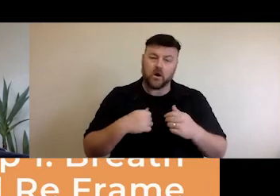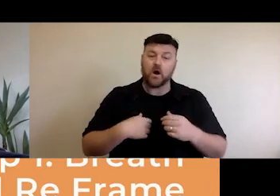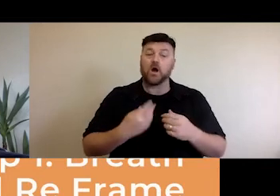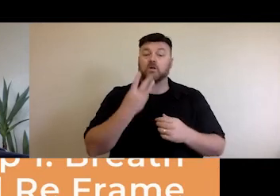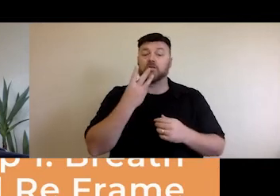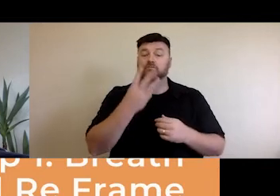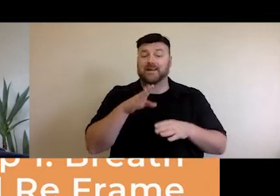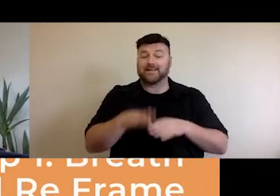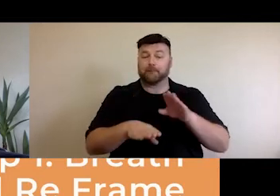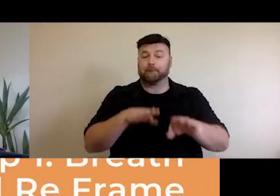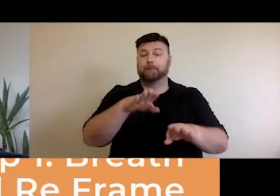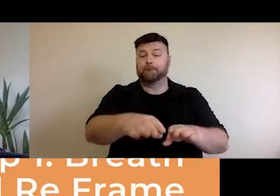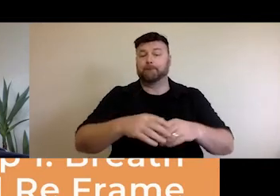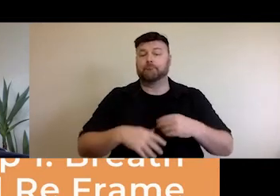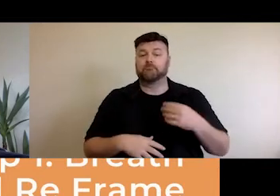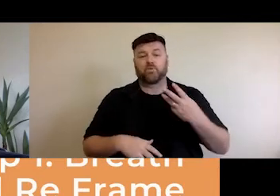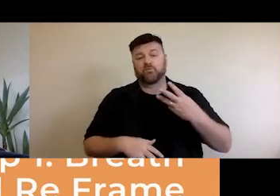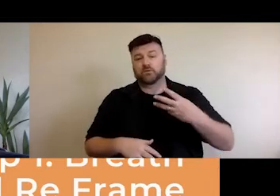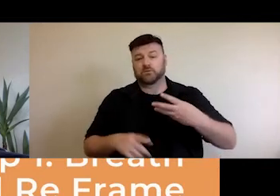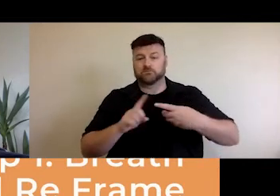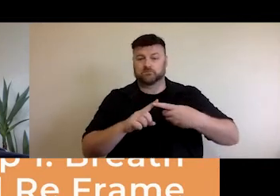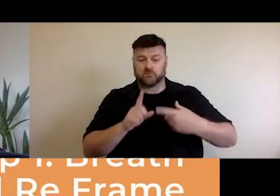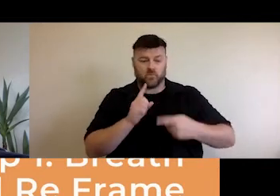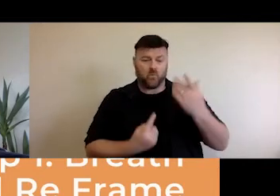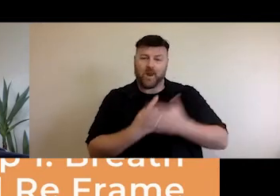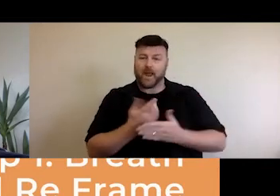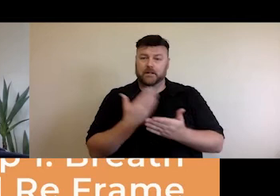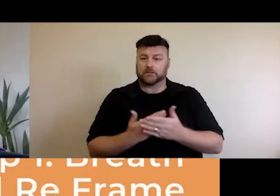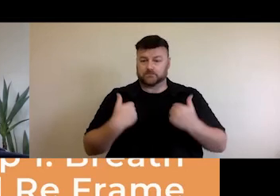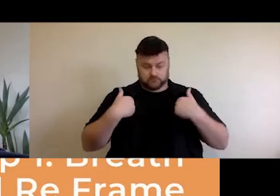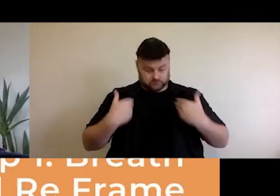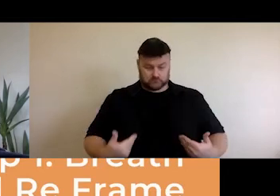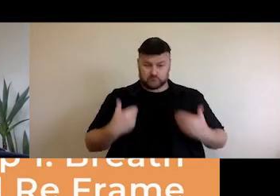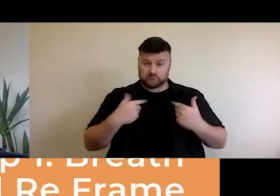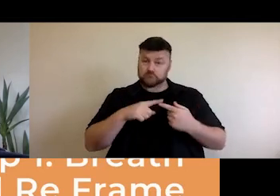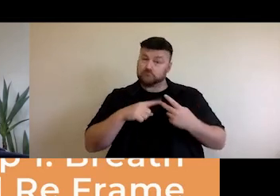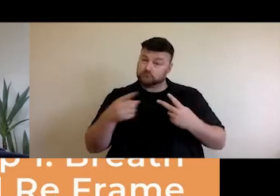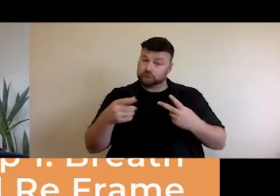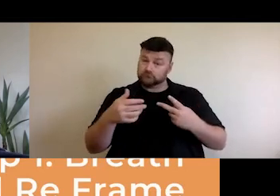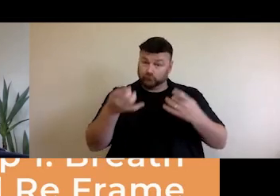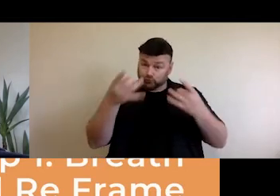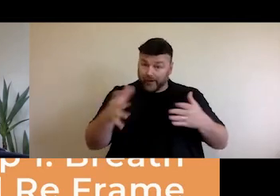a leader, first of all, what's going on with yourself? Are you ready to lead?